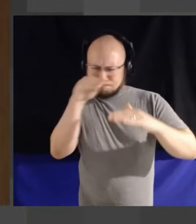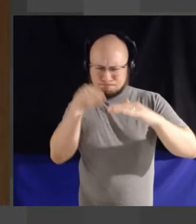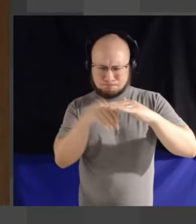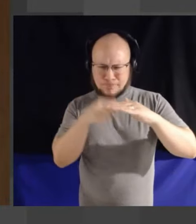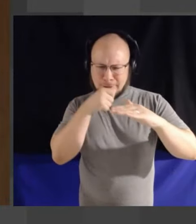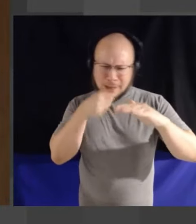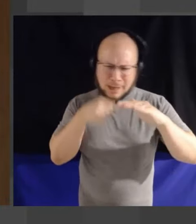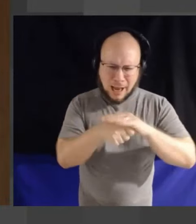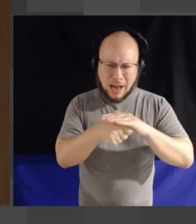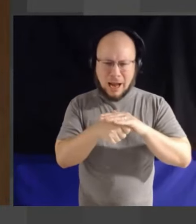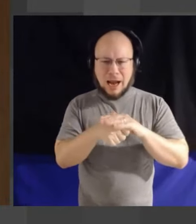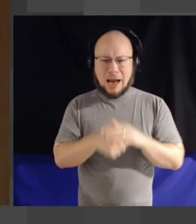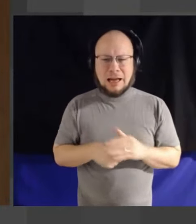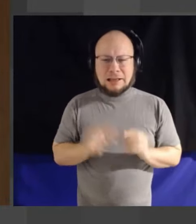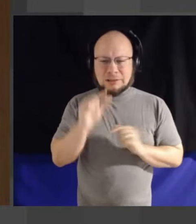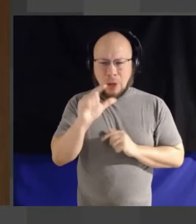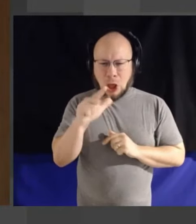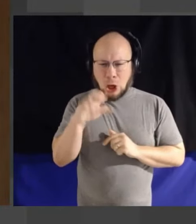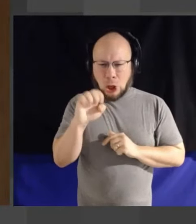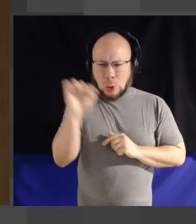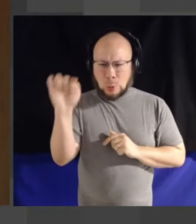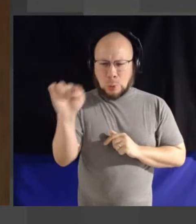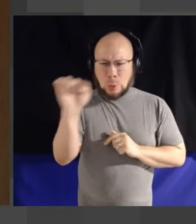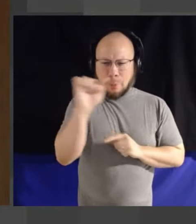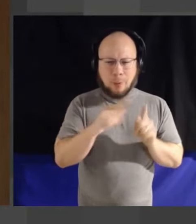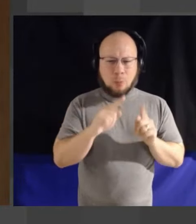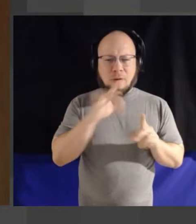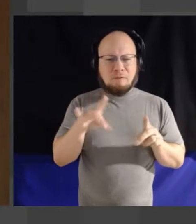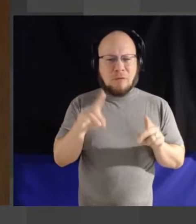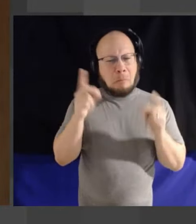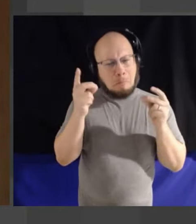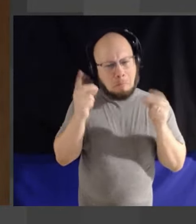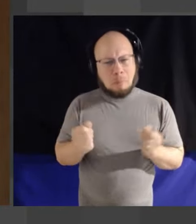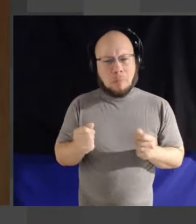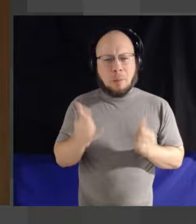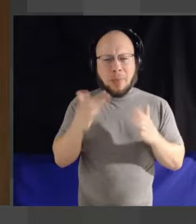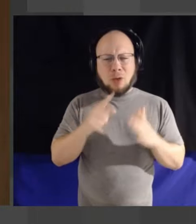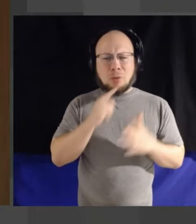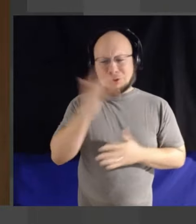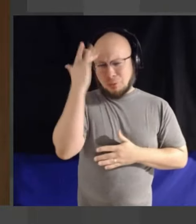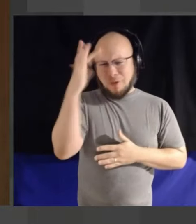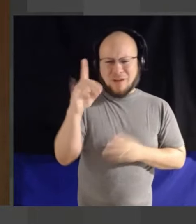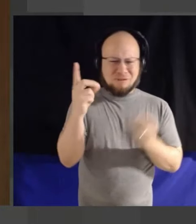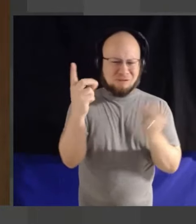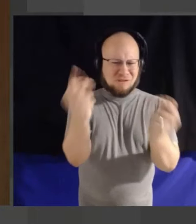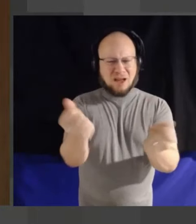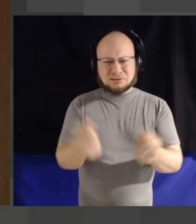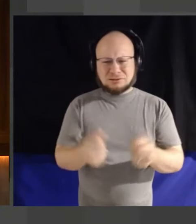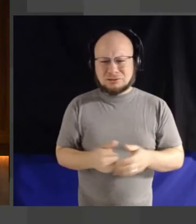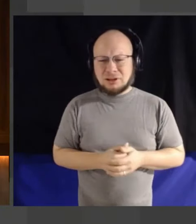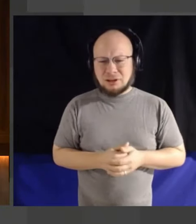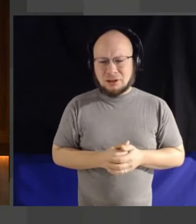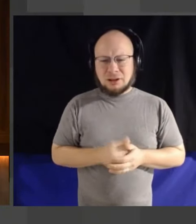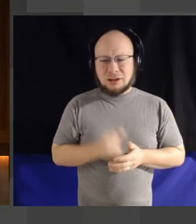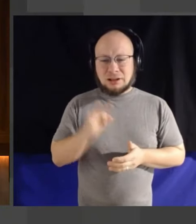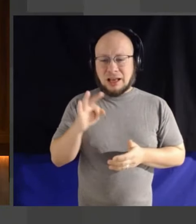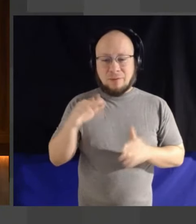HAD WORKED VERY HARD ON MAKING IT SECRETIVE AND HAVING SNIPPETS OF THINGS BUT PLAYERS ARE SO